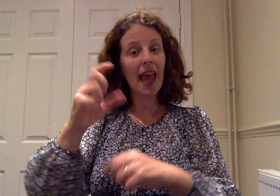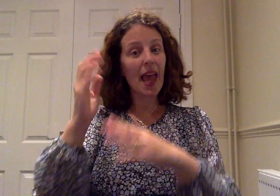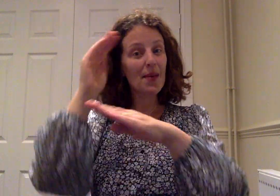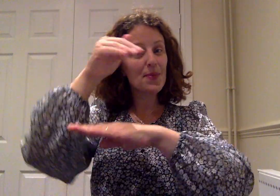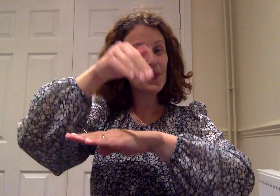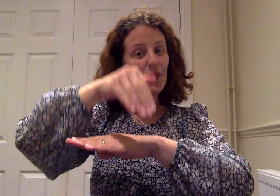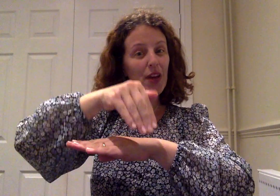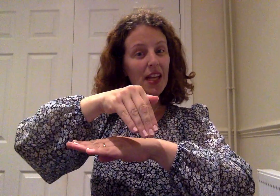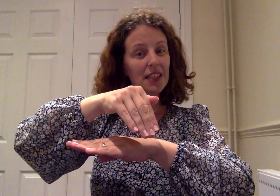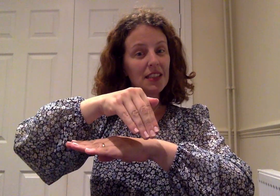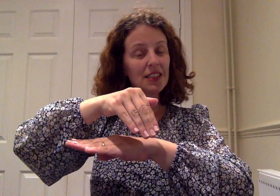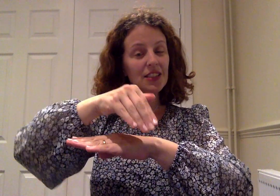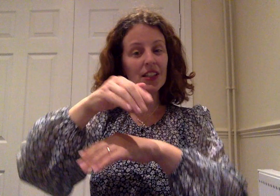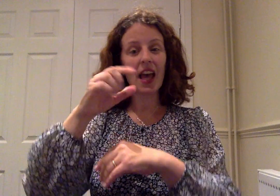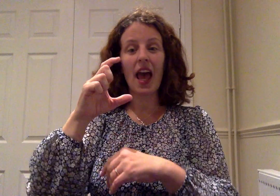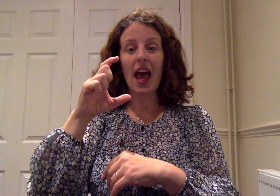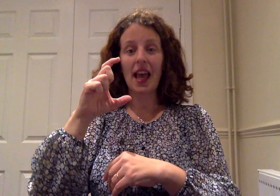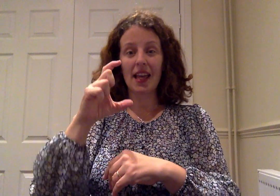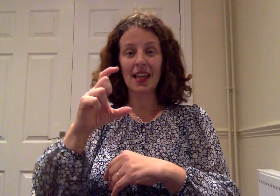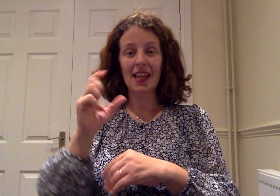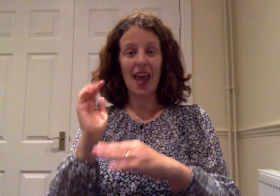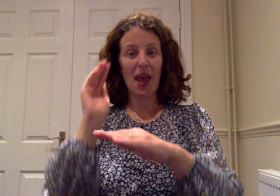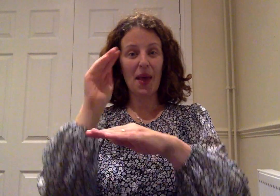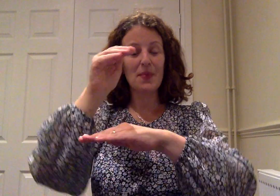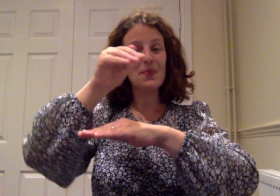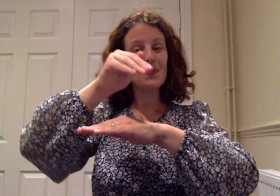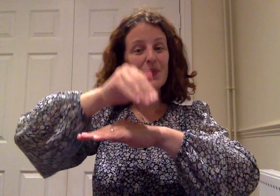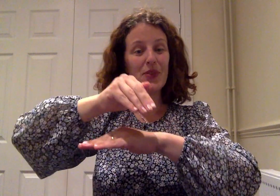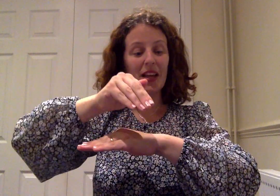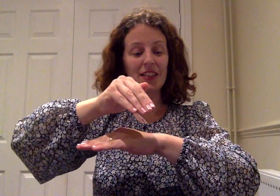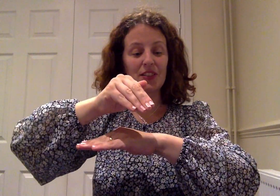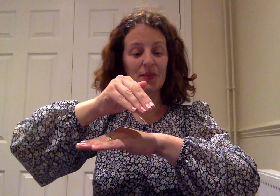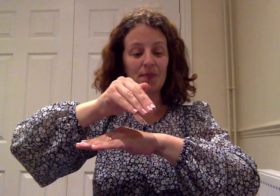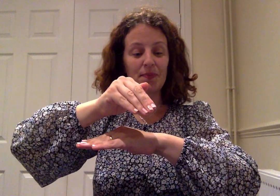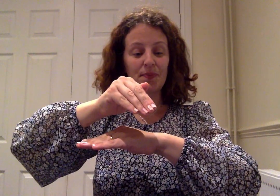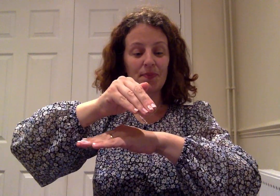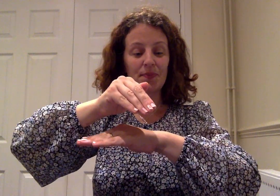Cambridge